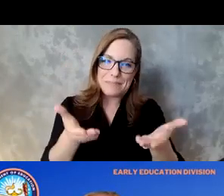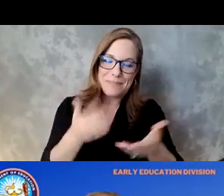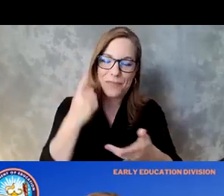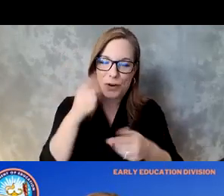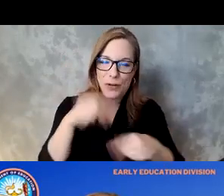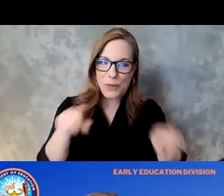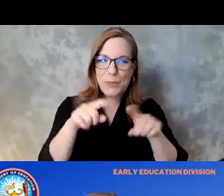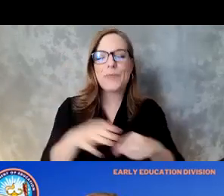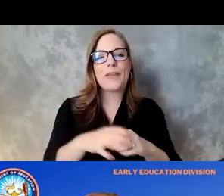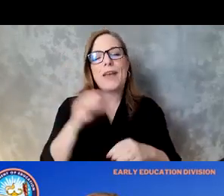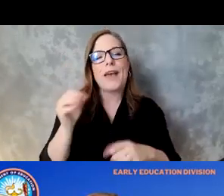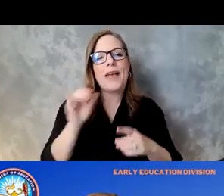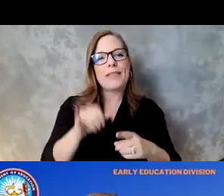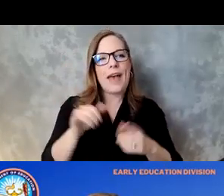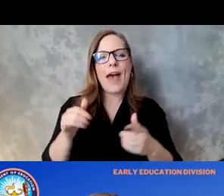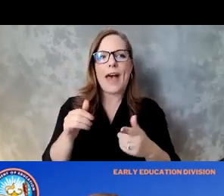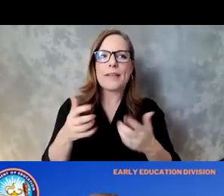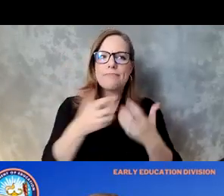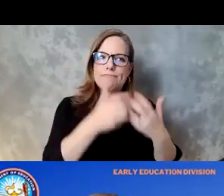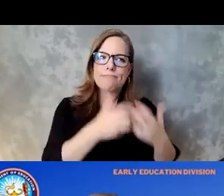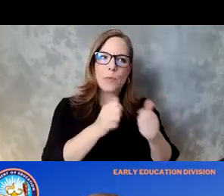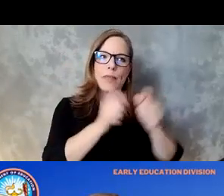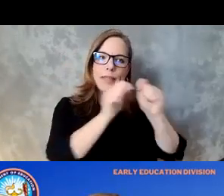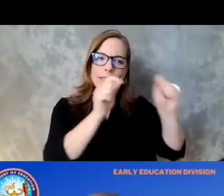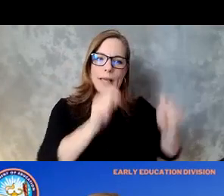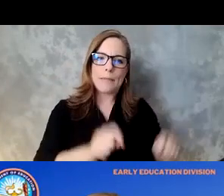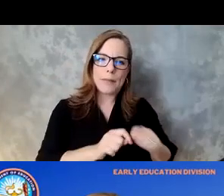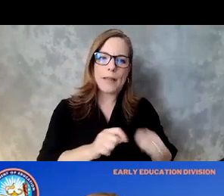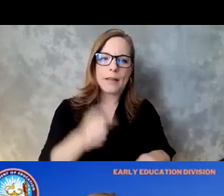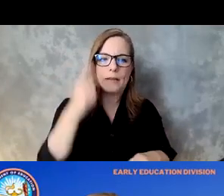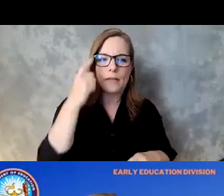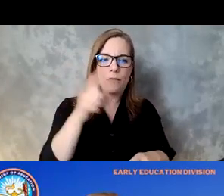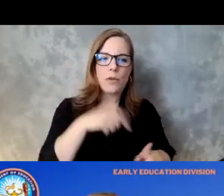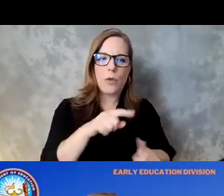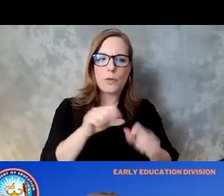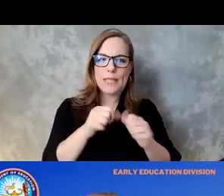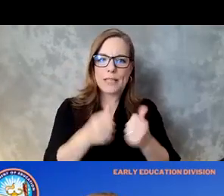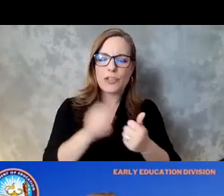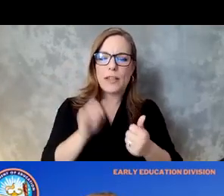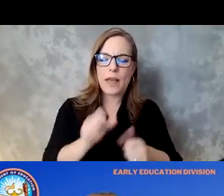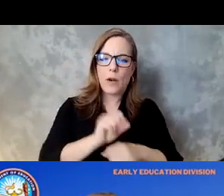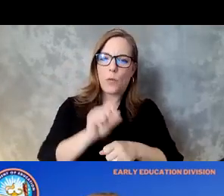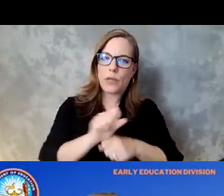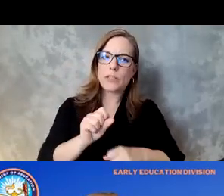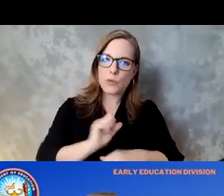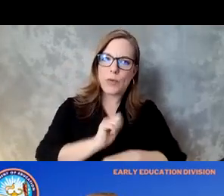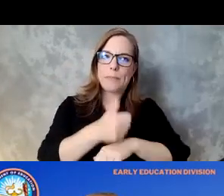the Template for a local education agencies as we work to implement TK. So both the Template